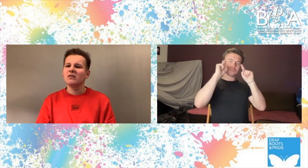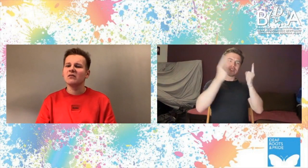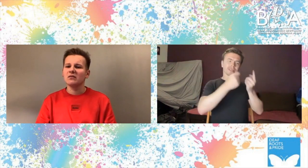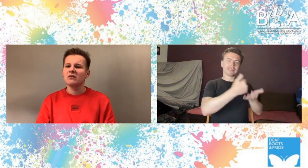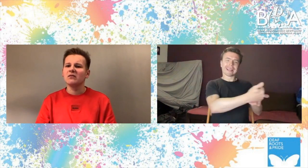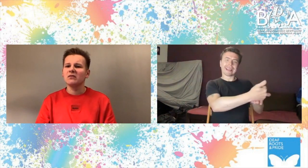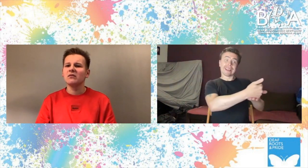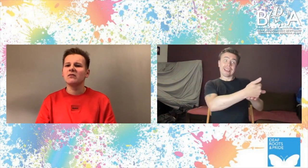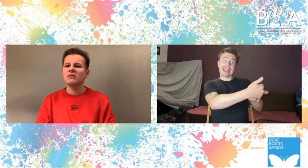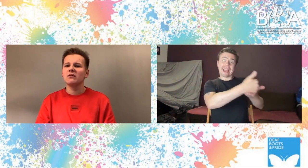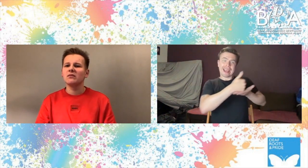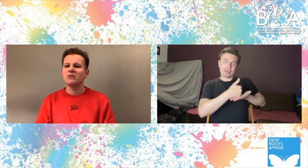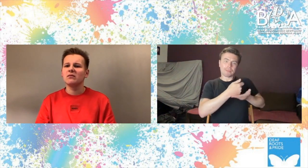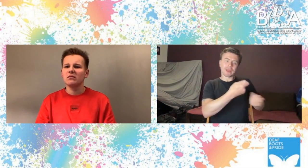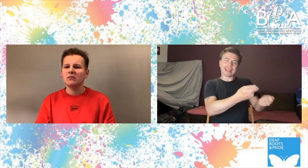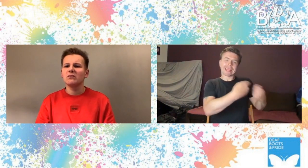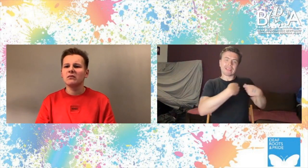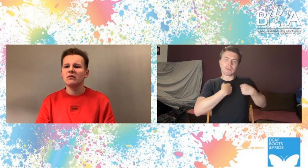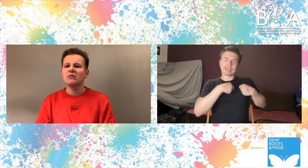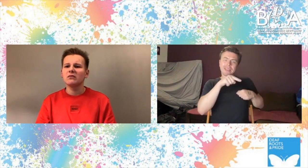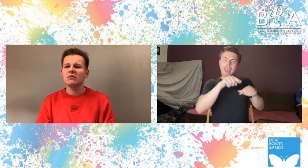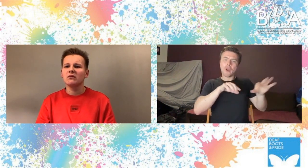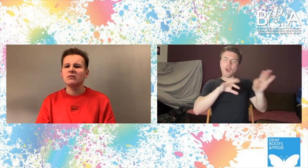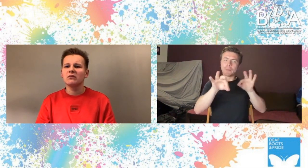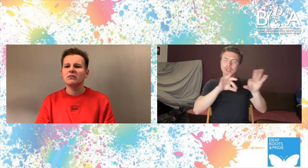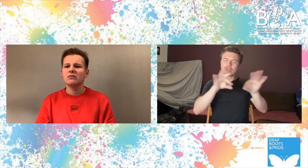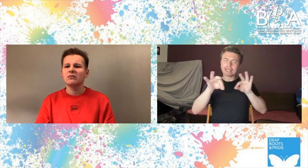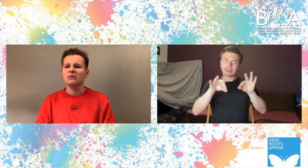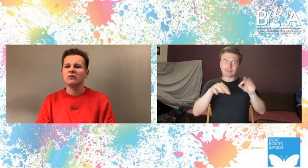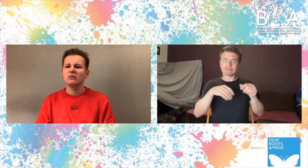networking you see, and college and university gave me those opportunities